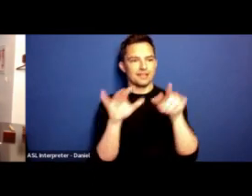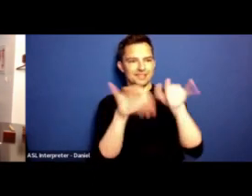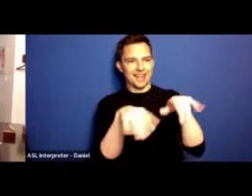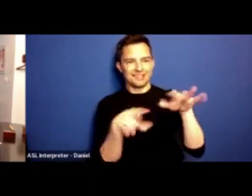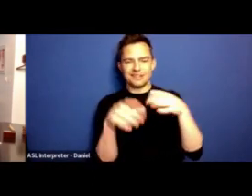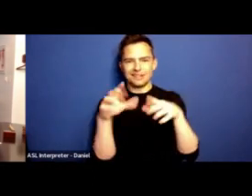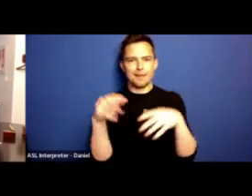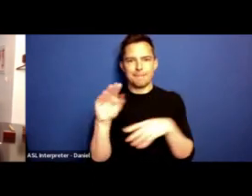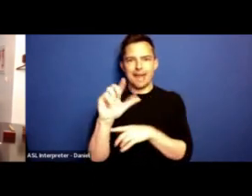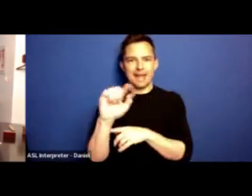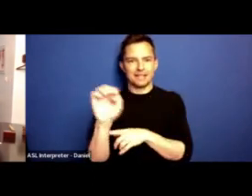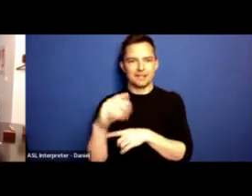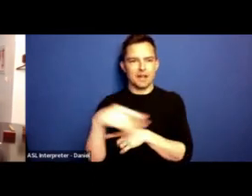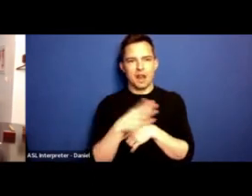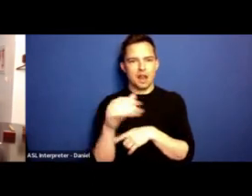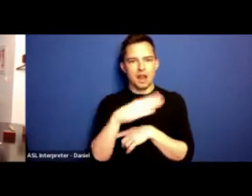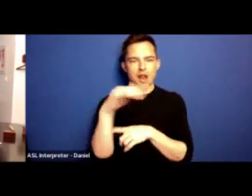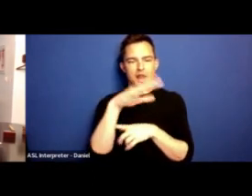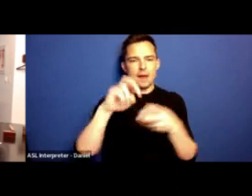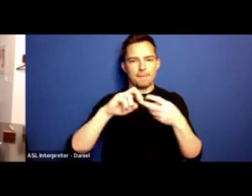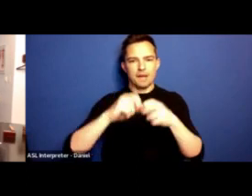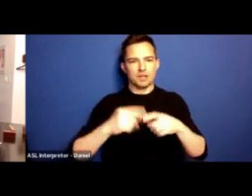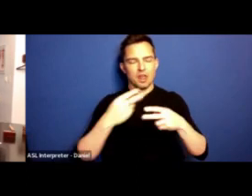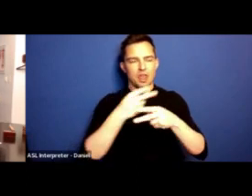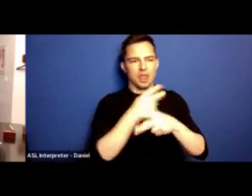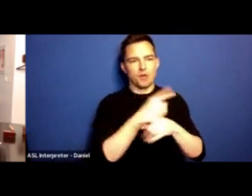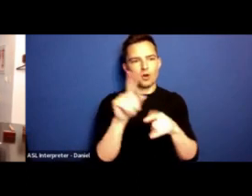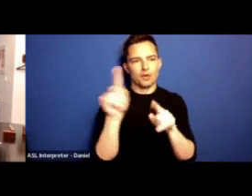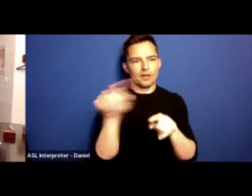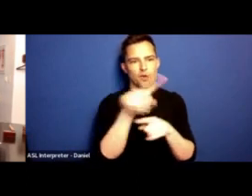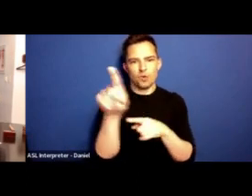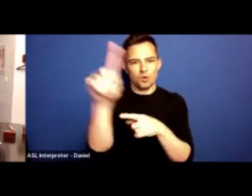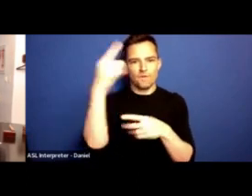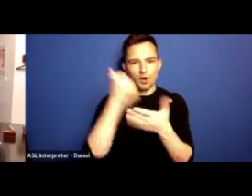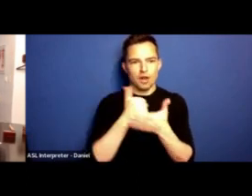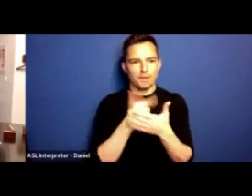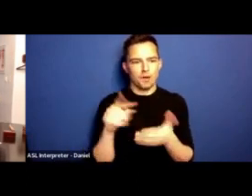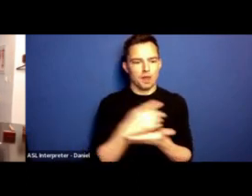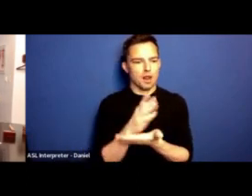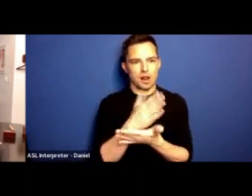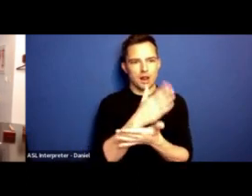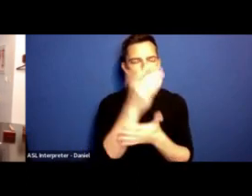supports puzzle, where do I go for help. And so within the Administration, for Community Living, we develop the concept